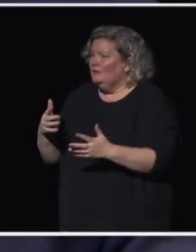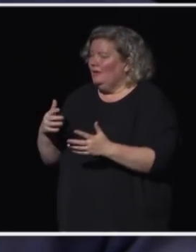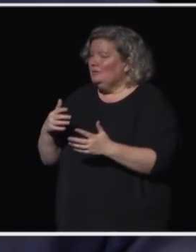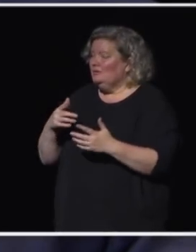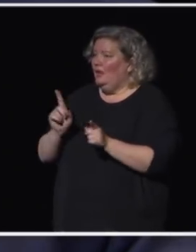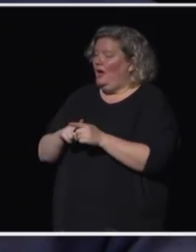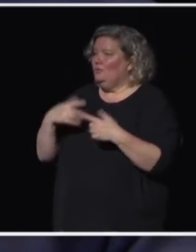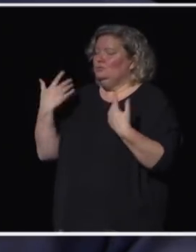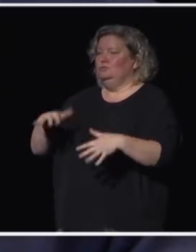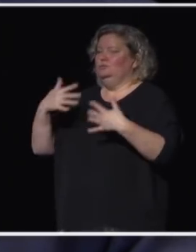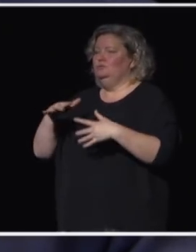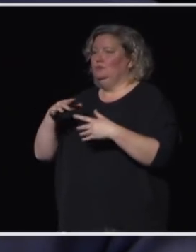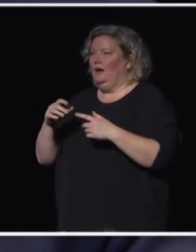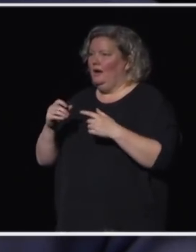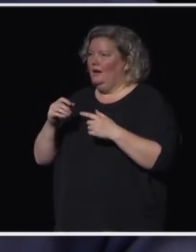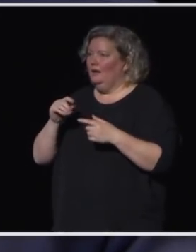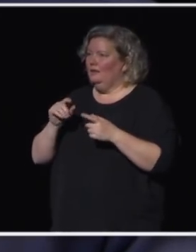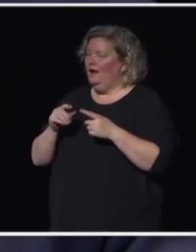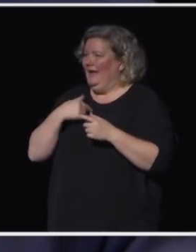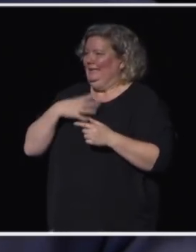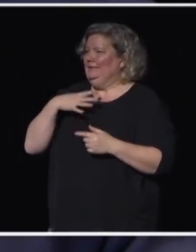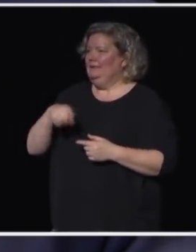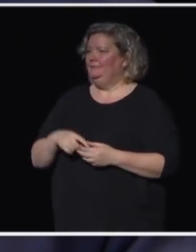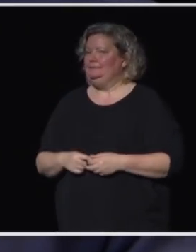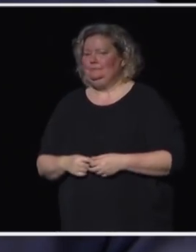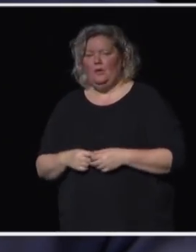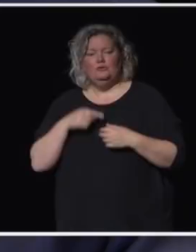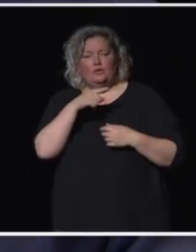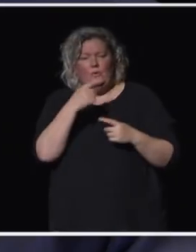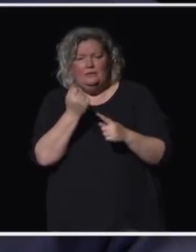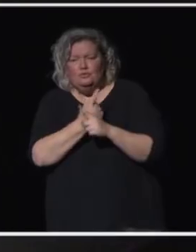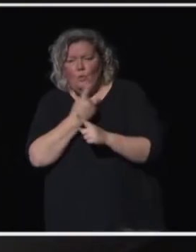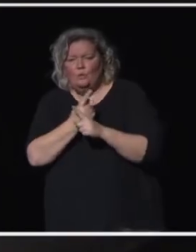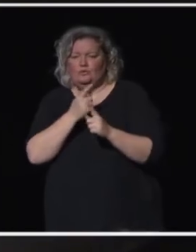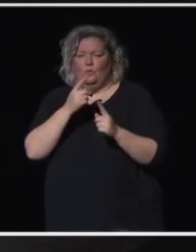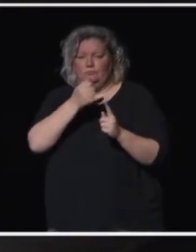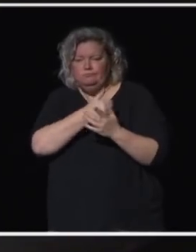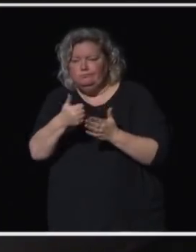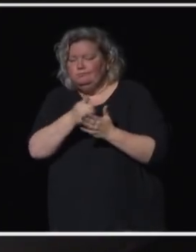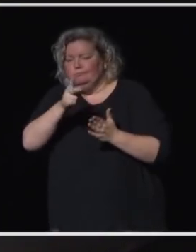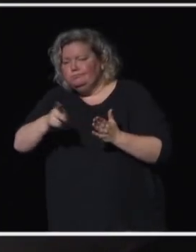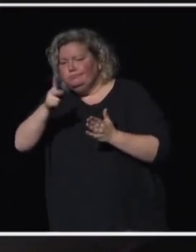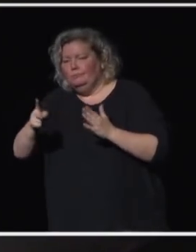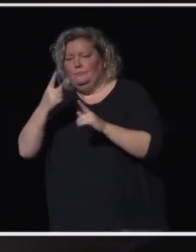I think I needed that. So then there's the talk or your series of talks, as you put it. Or this is kind of the talk as well at this point.